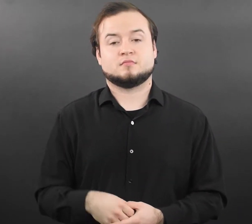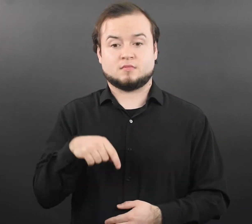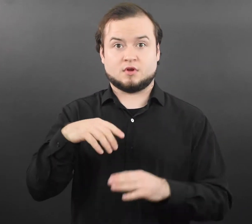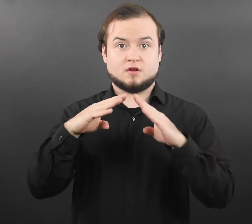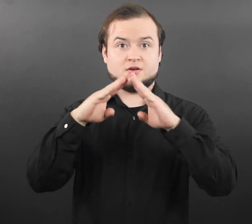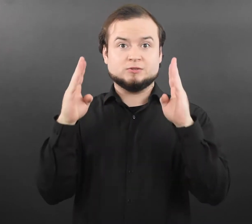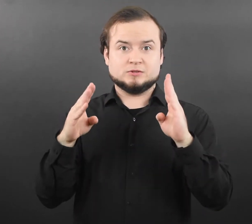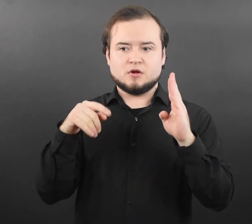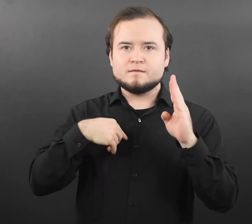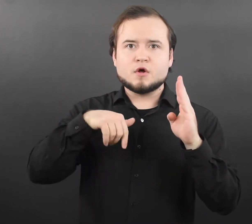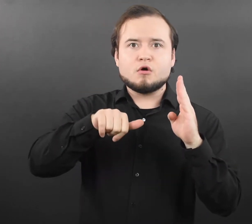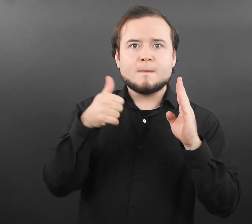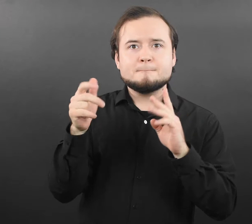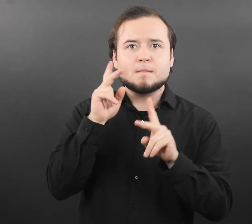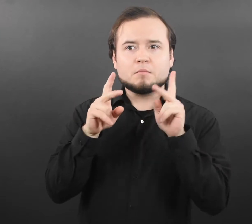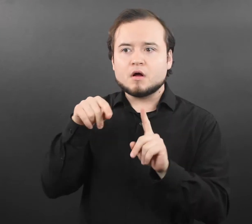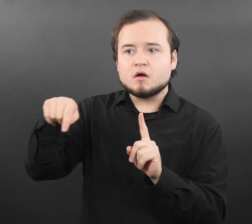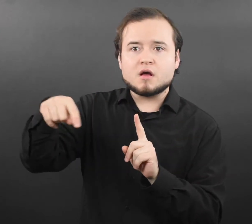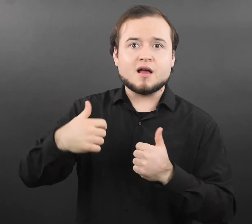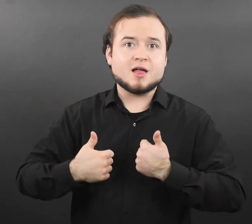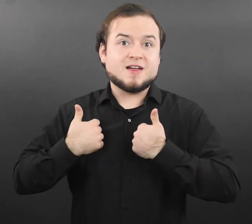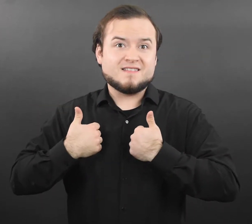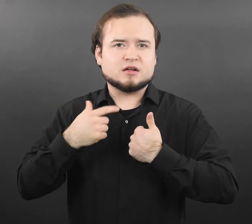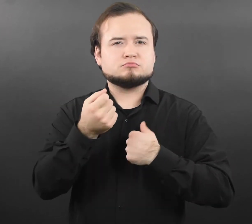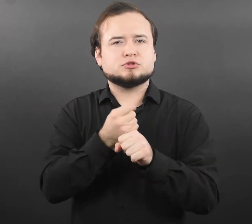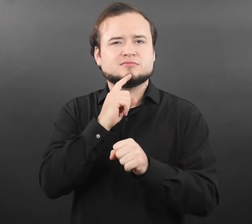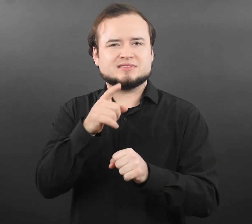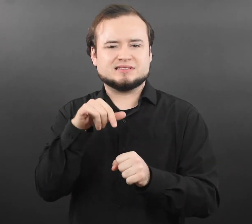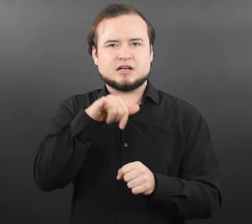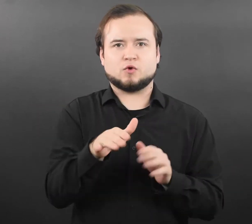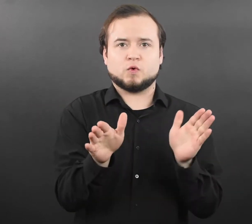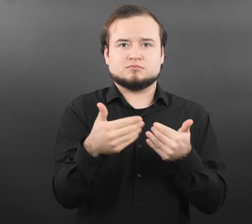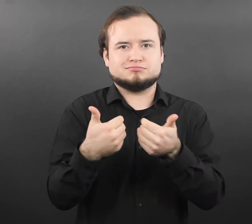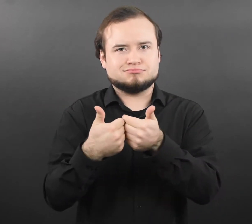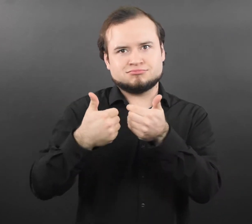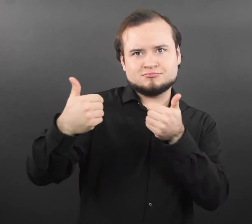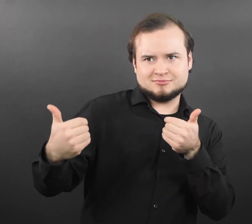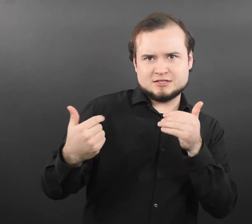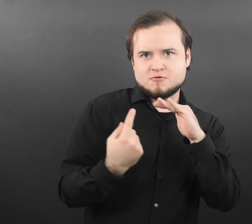Stay in a separate room from other household members, if possible.